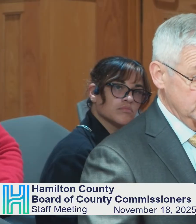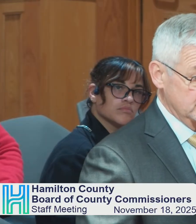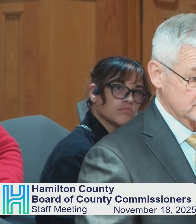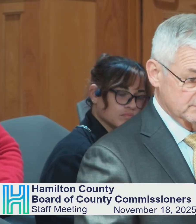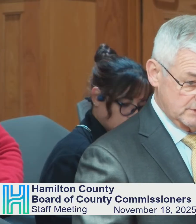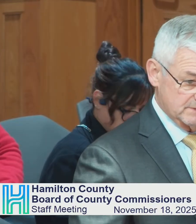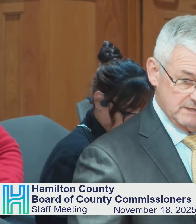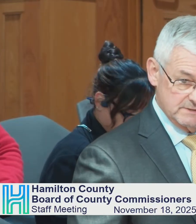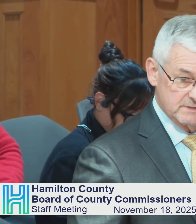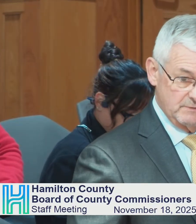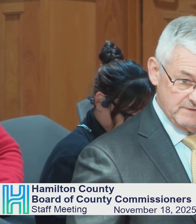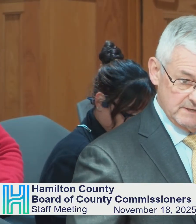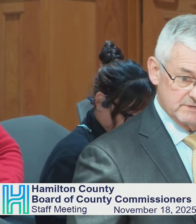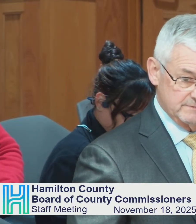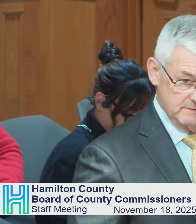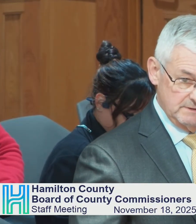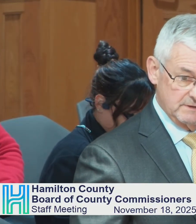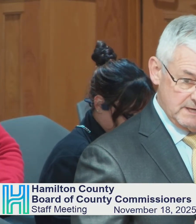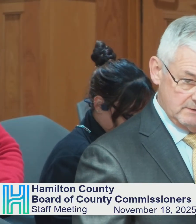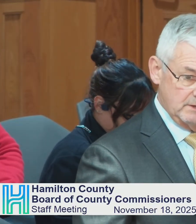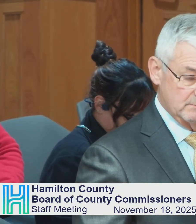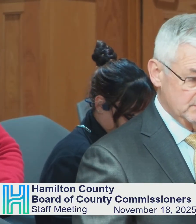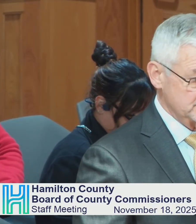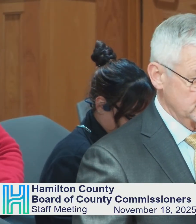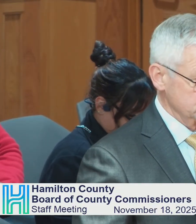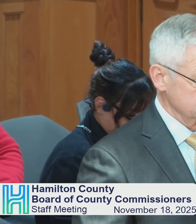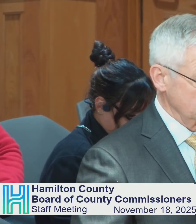the the circumstances that we find ourselves in in the county and the budget pressures that